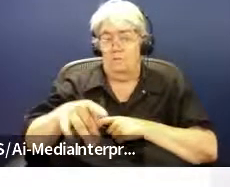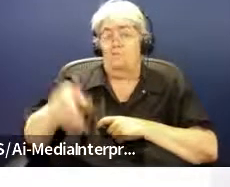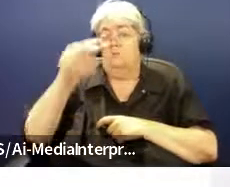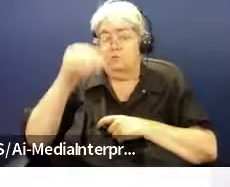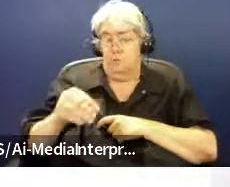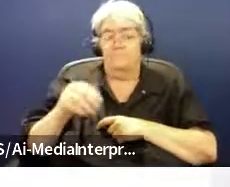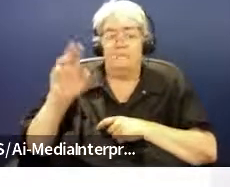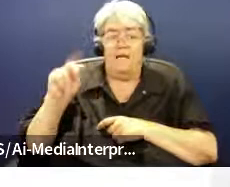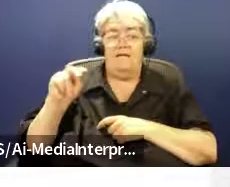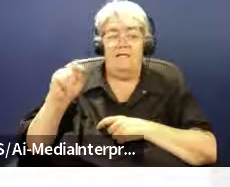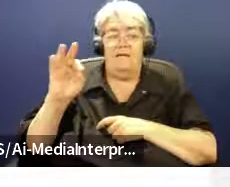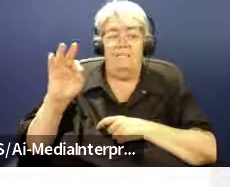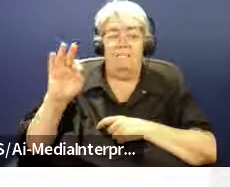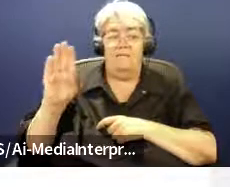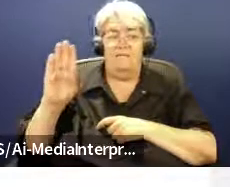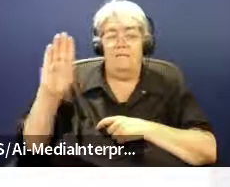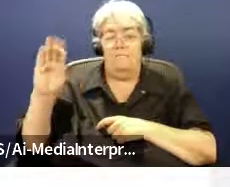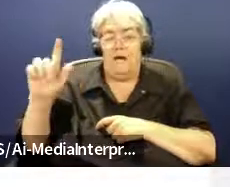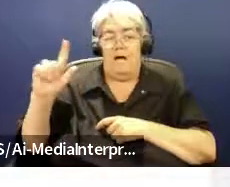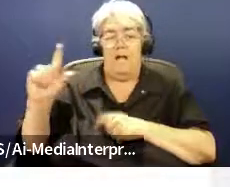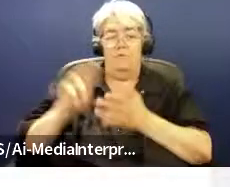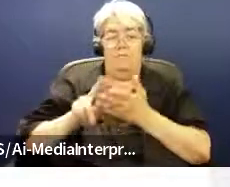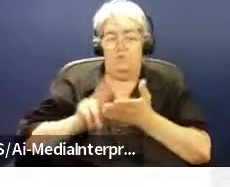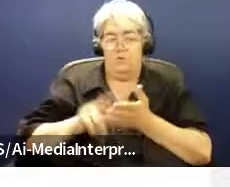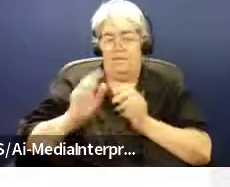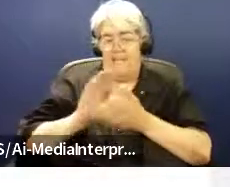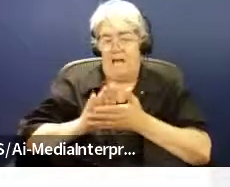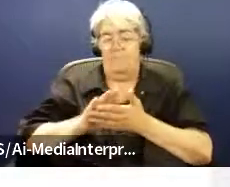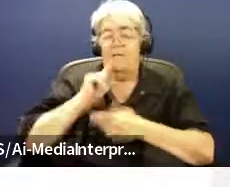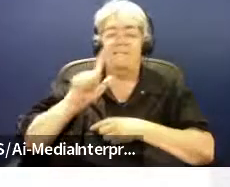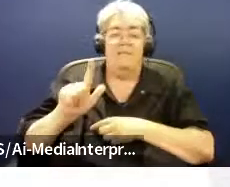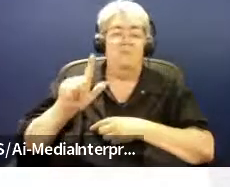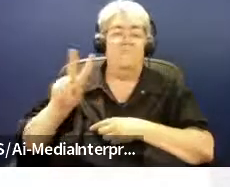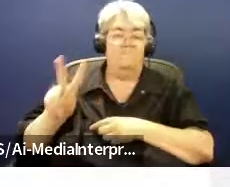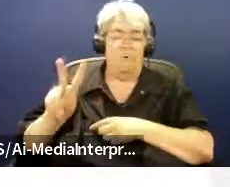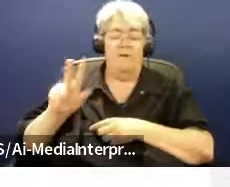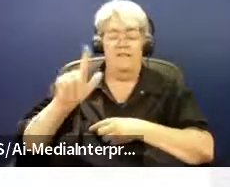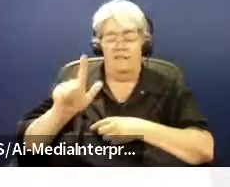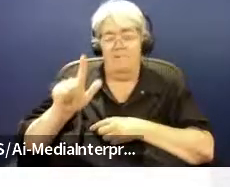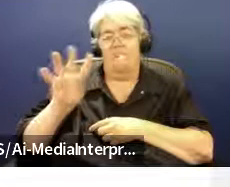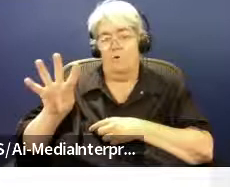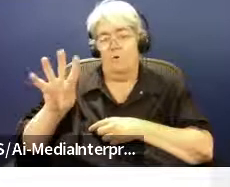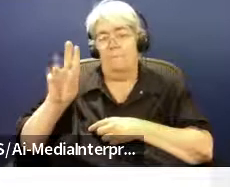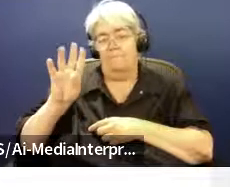programs and now presumably the next heading might be a heading for that is one of the featured programs.